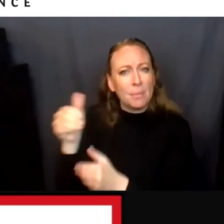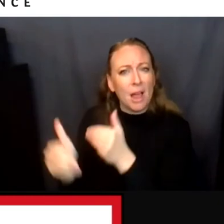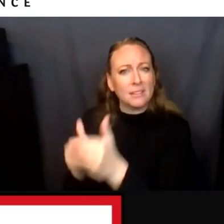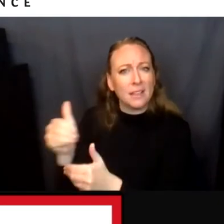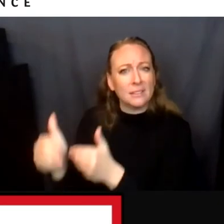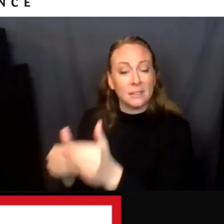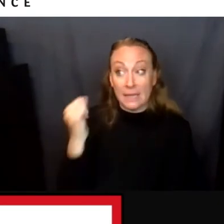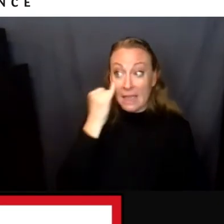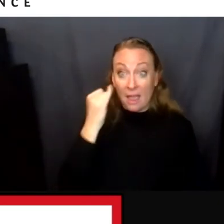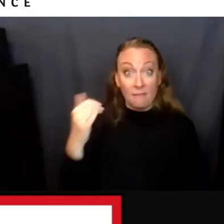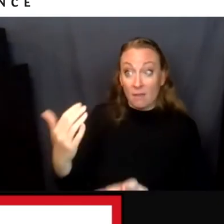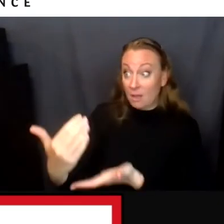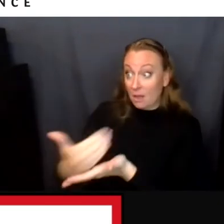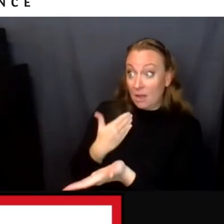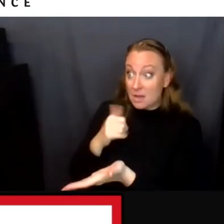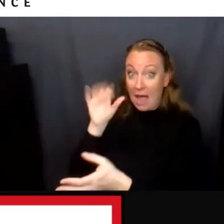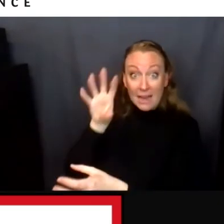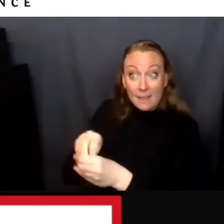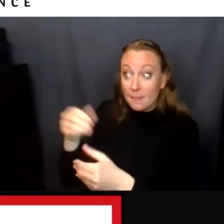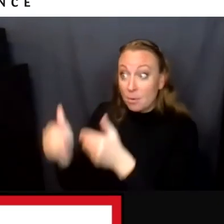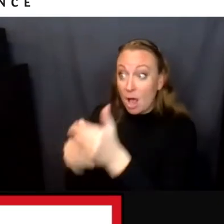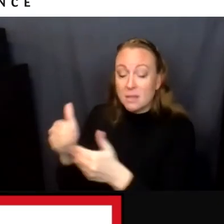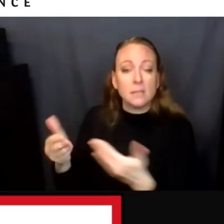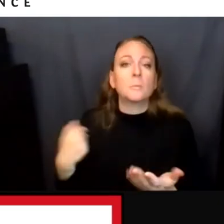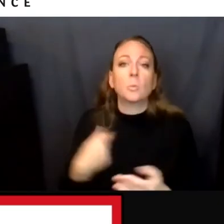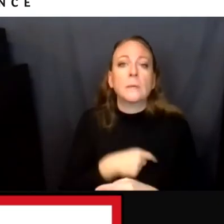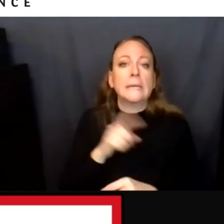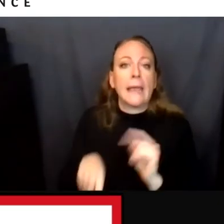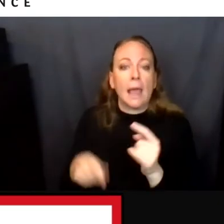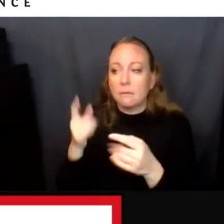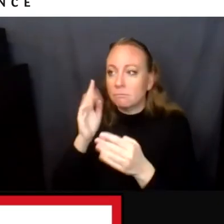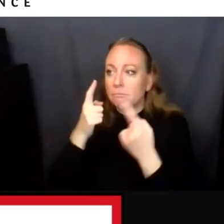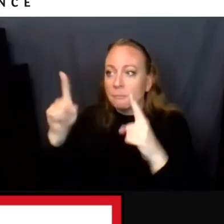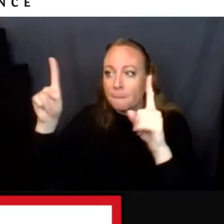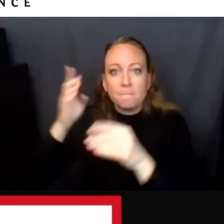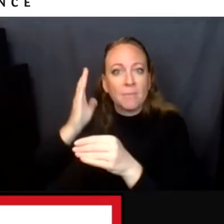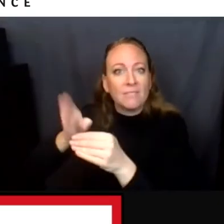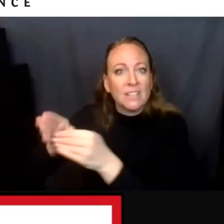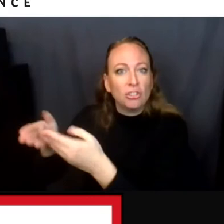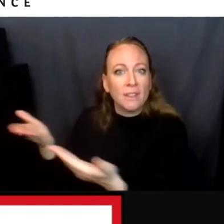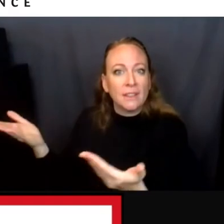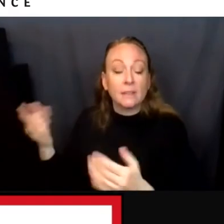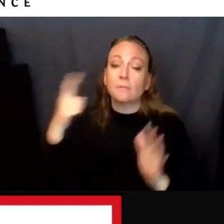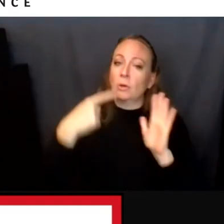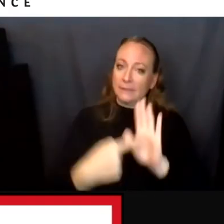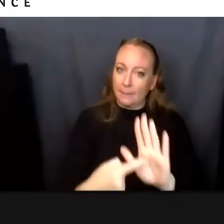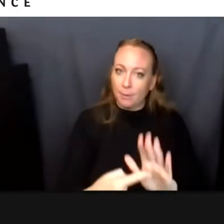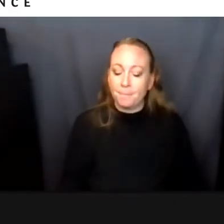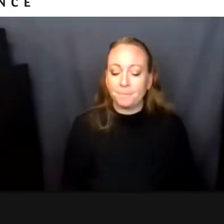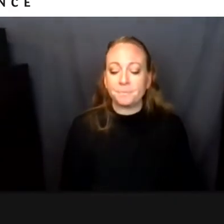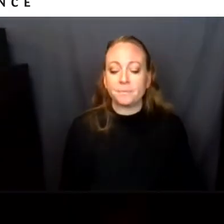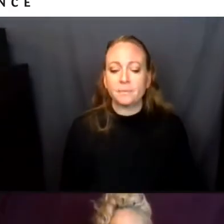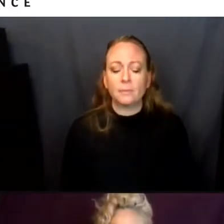then we can't get things done. For example, I'm thrilled that President Biden